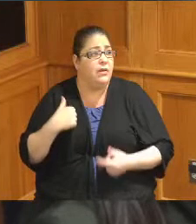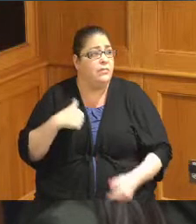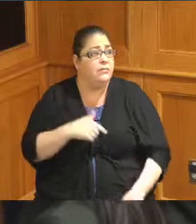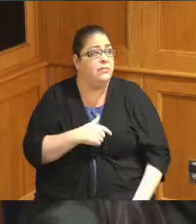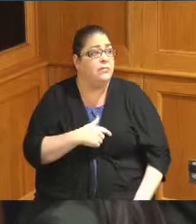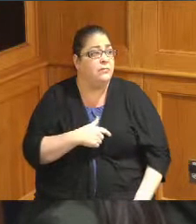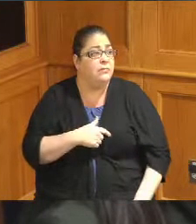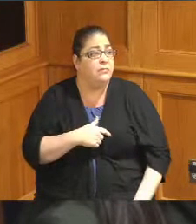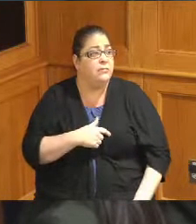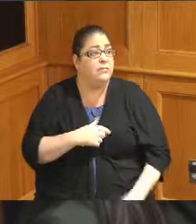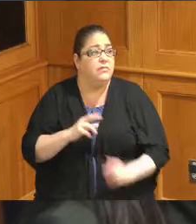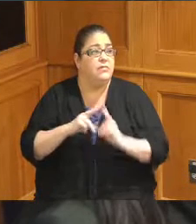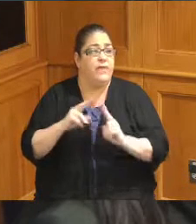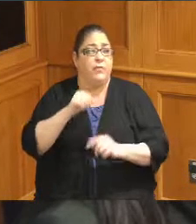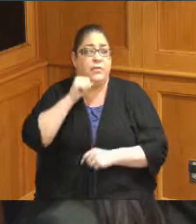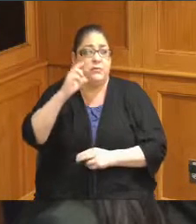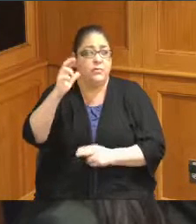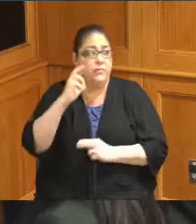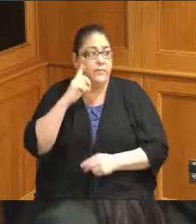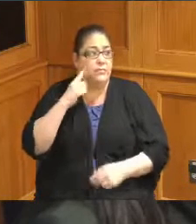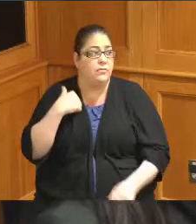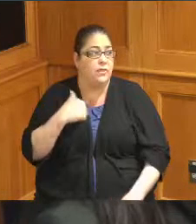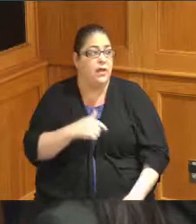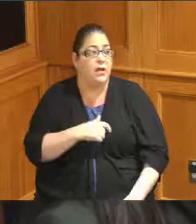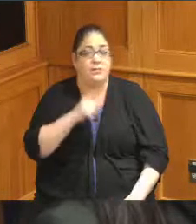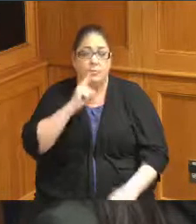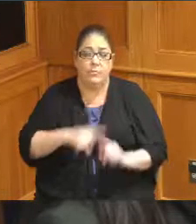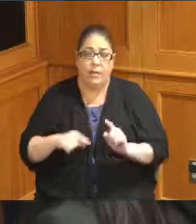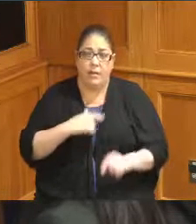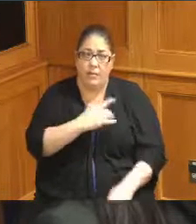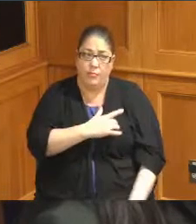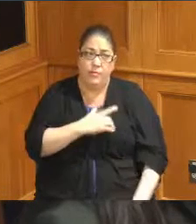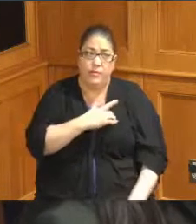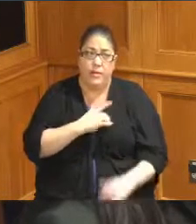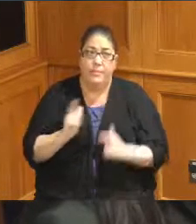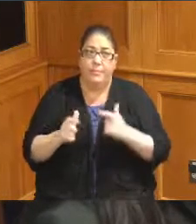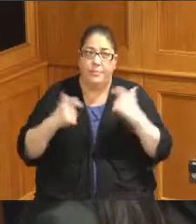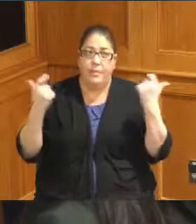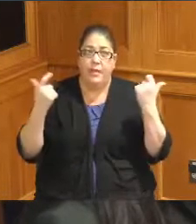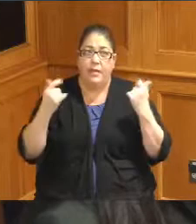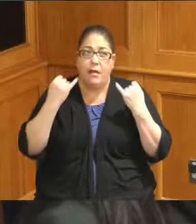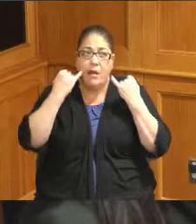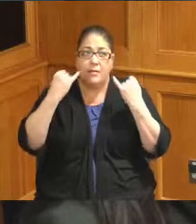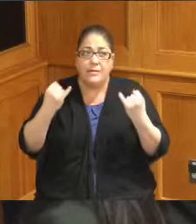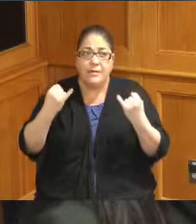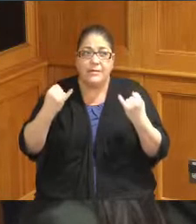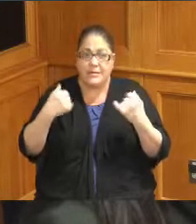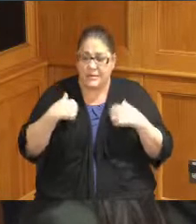it's very disrespectful and I appreciate Big Ideas because I'm one that has a lot of them as well